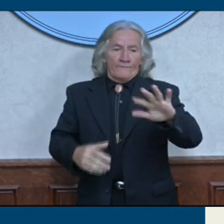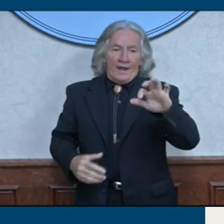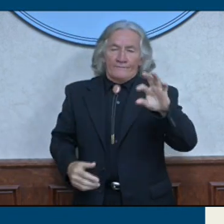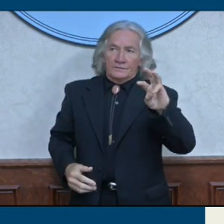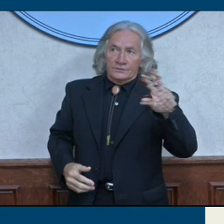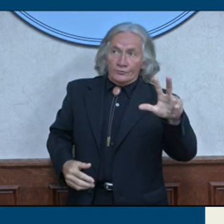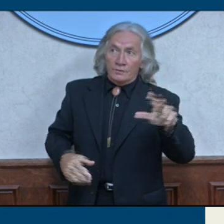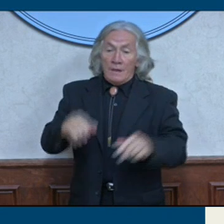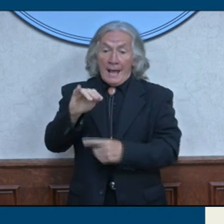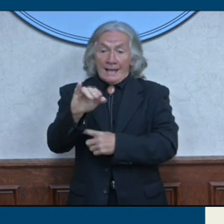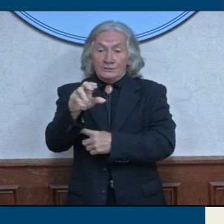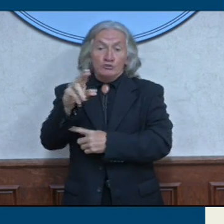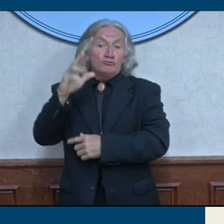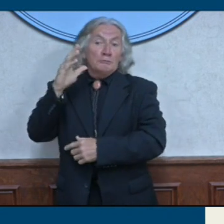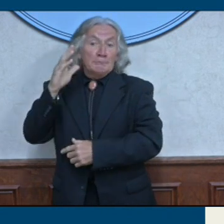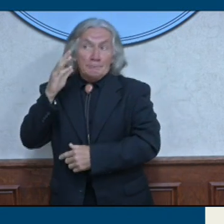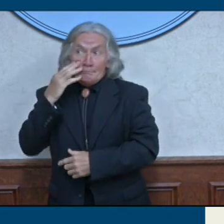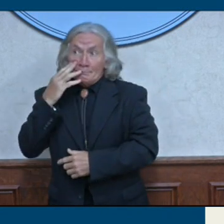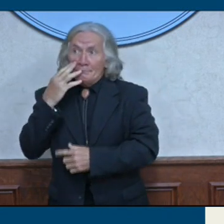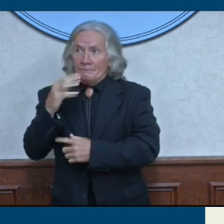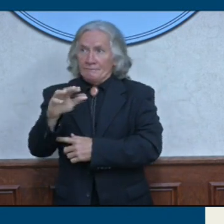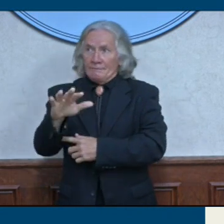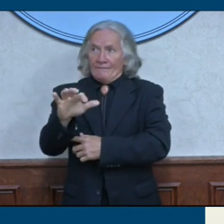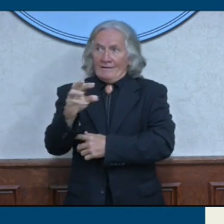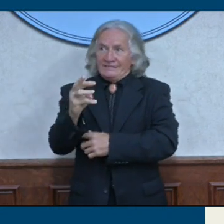PERCENT OF BEDS AVAILABLE AT